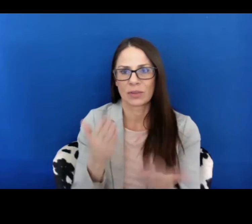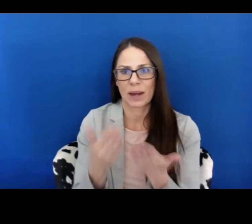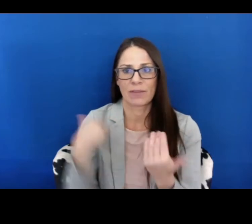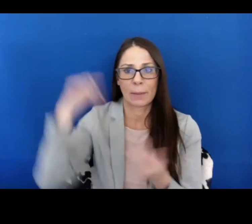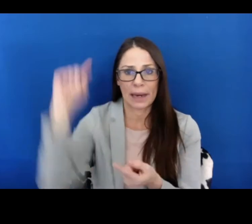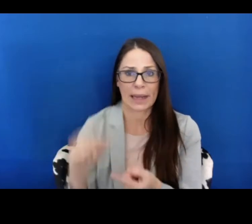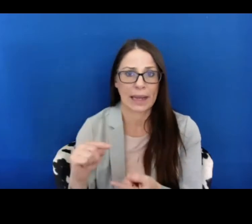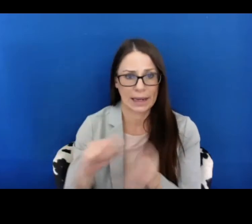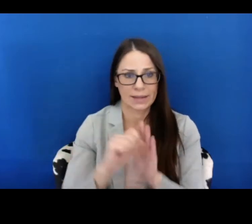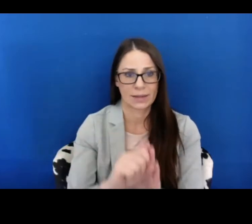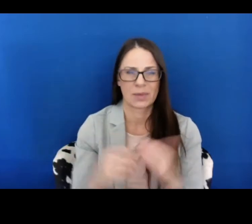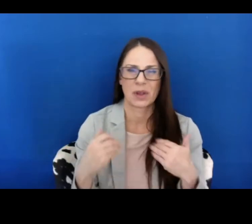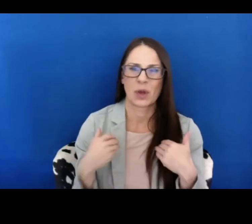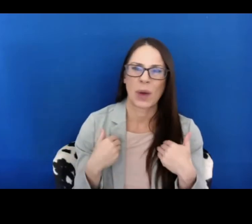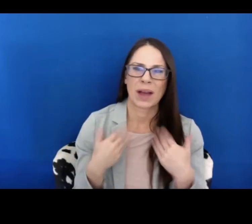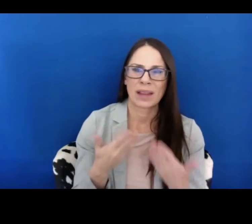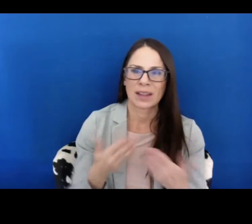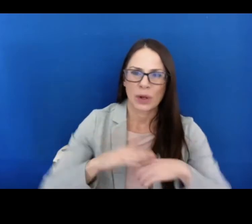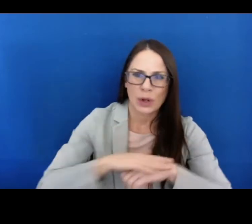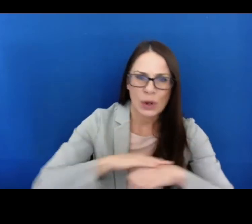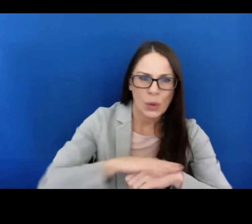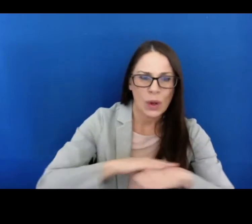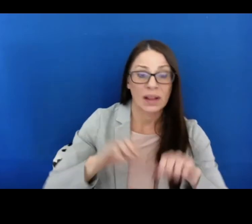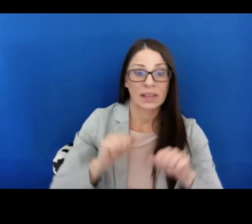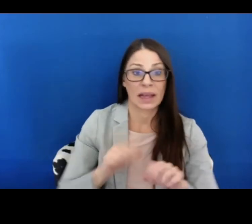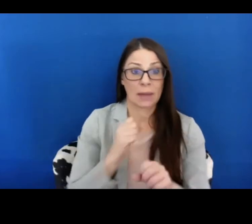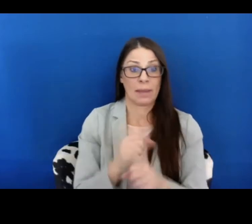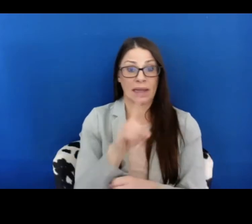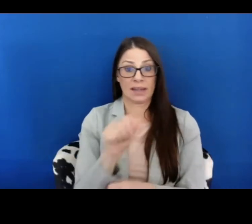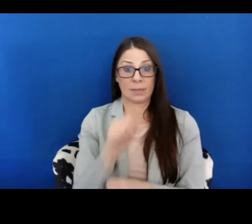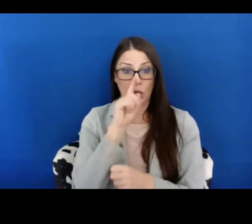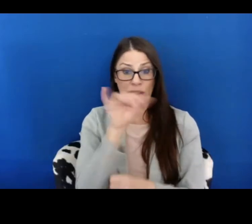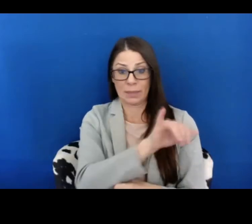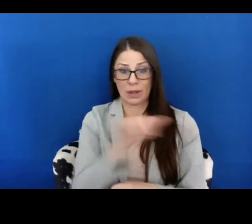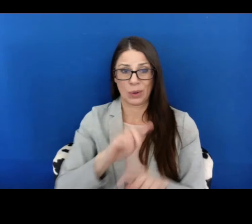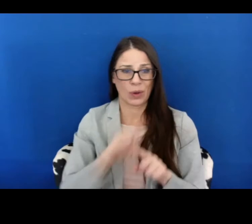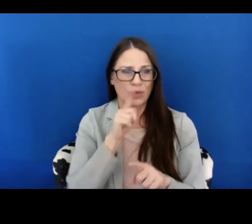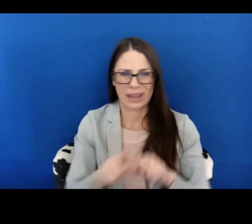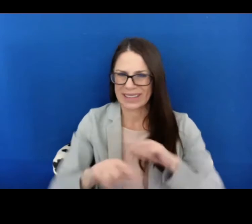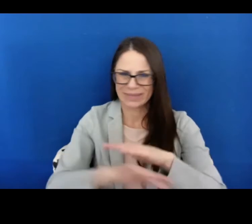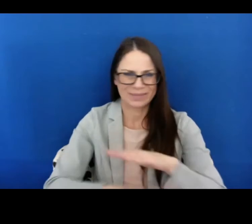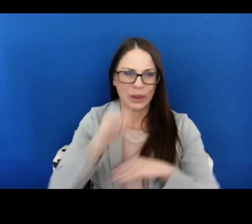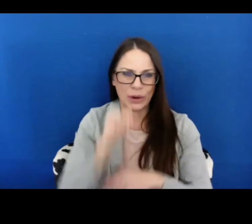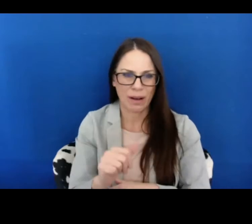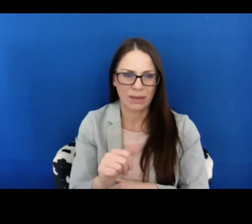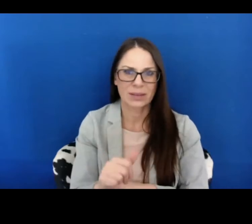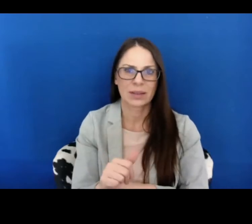with nuance, they can make disabilities look similar when they are not in fact similar at 15:22:01 all their issues with use the same